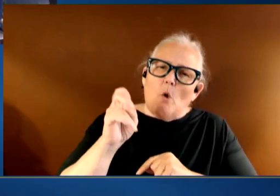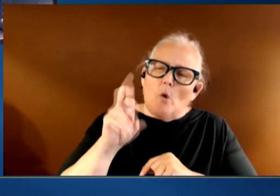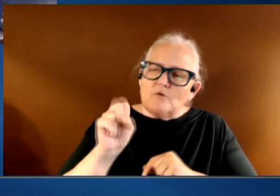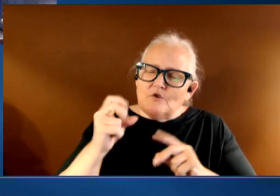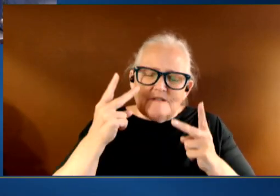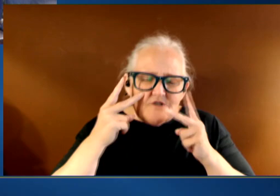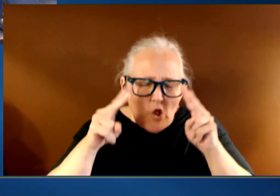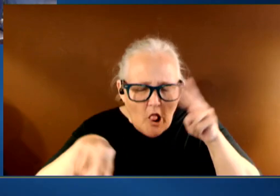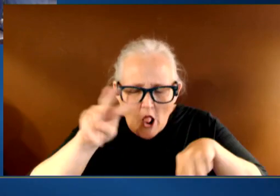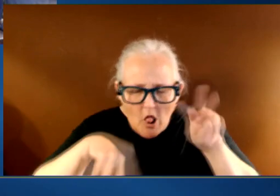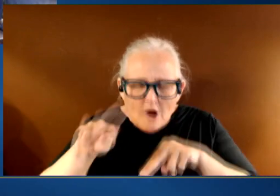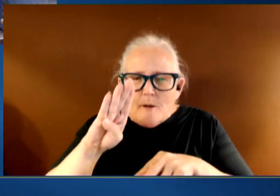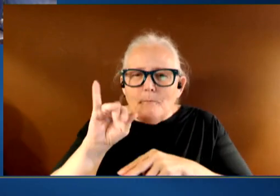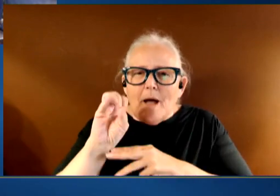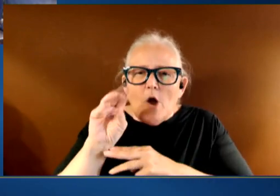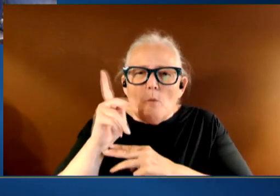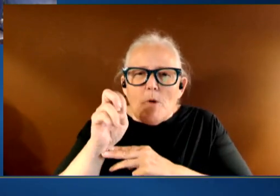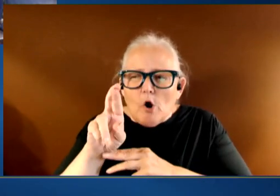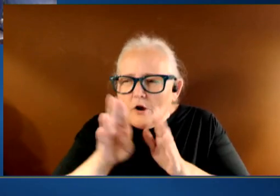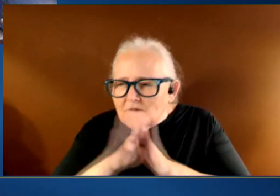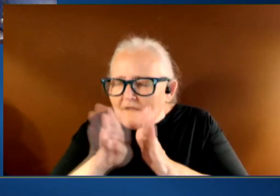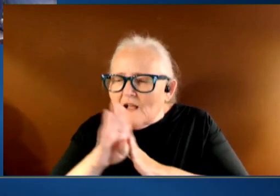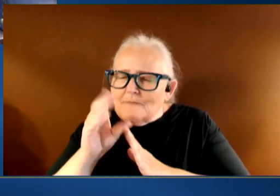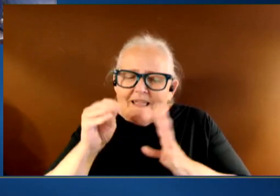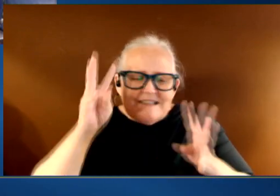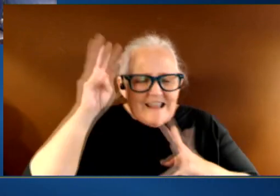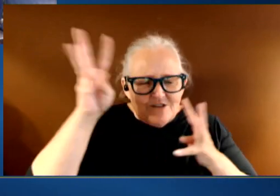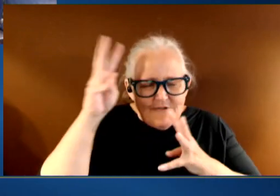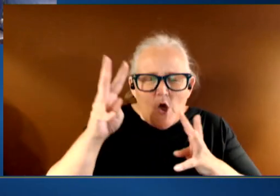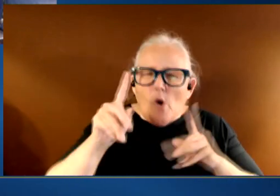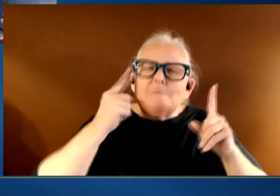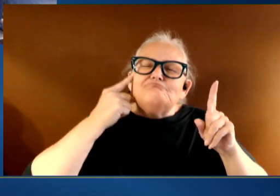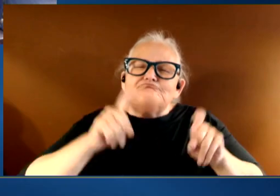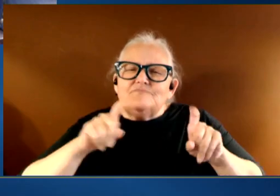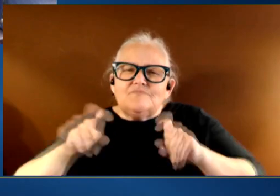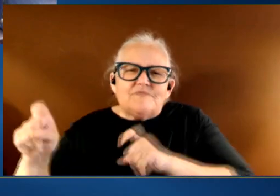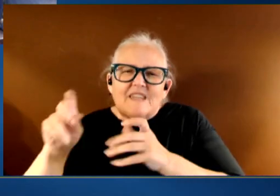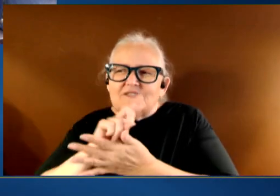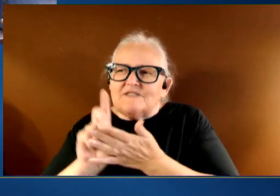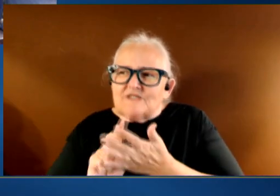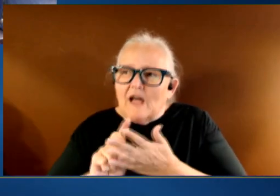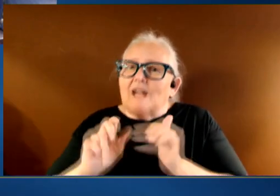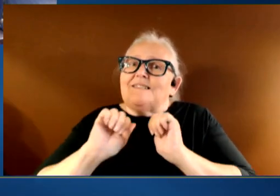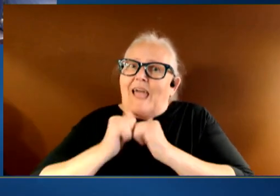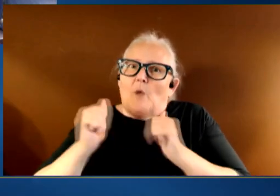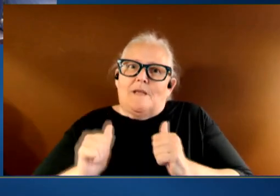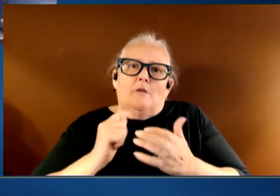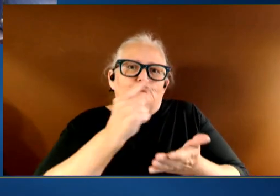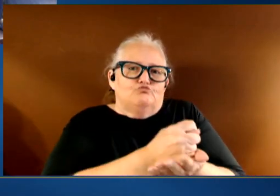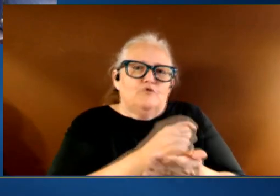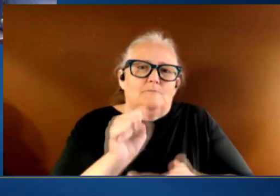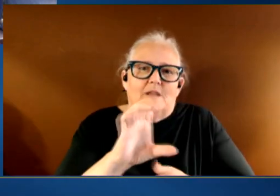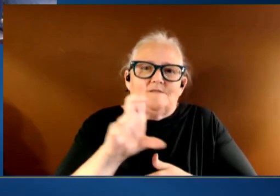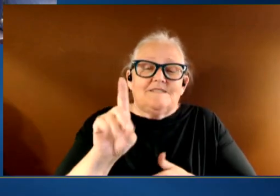and innovative trial designs for the development of future drugs to treat sickle cell disease. Thanks for your attention.